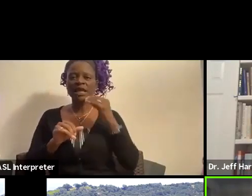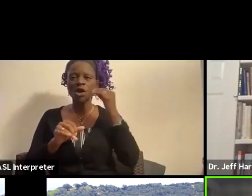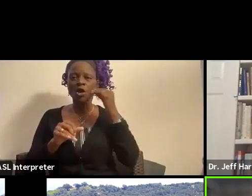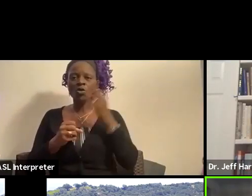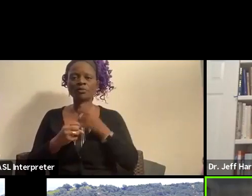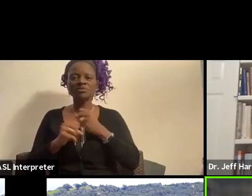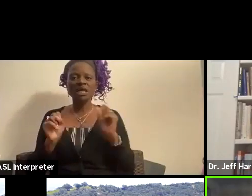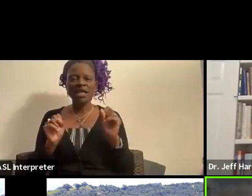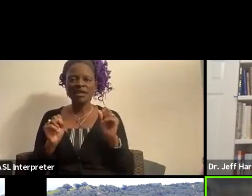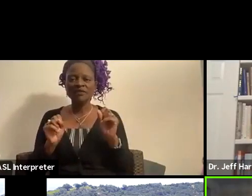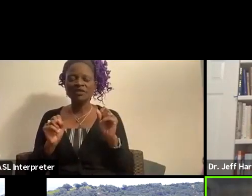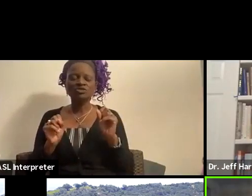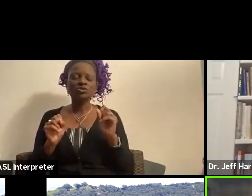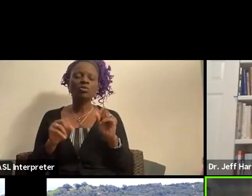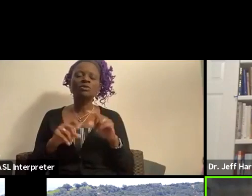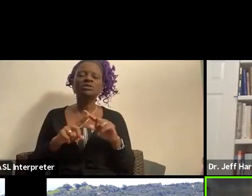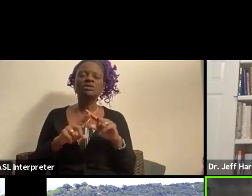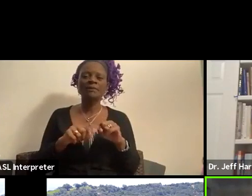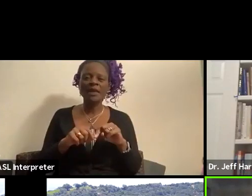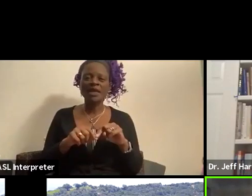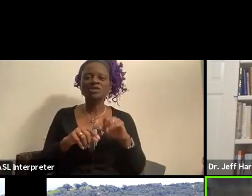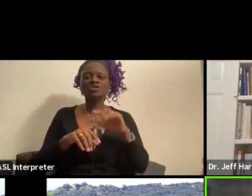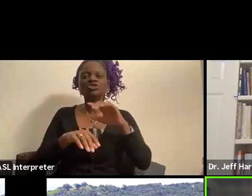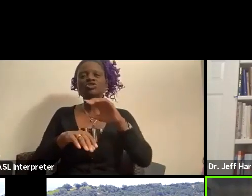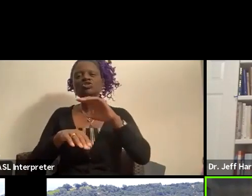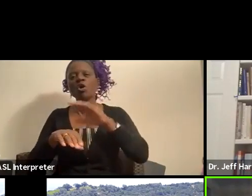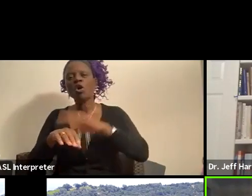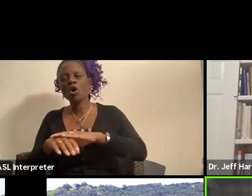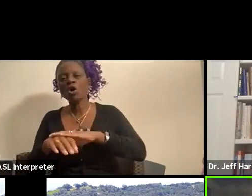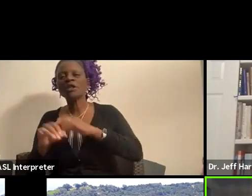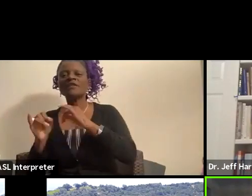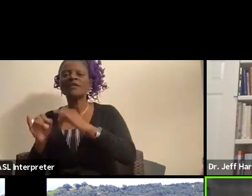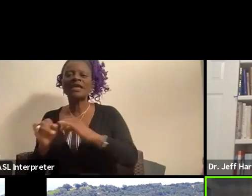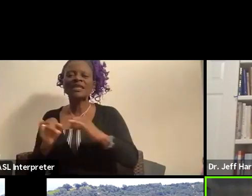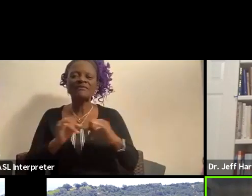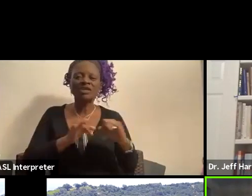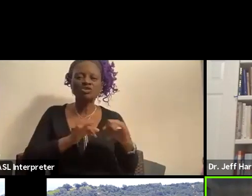the individual to decide that they want to go to the site to offer the ultimate curse